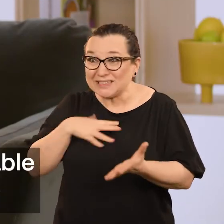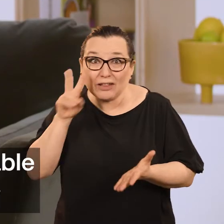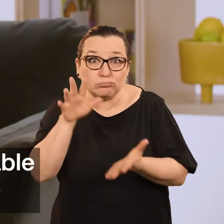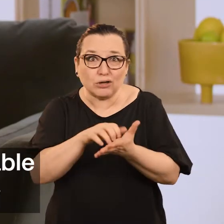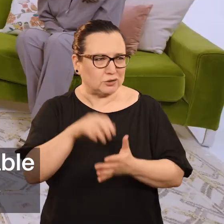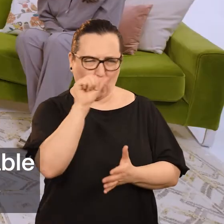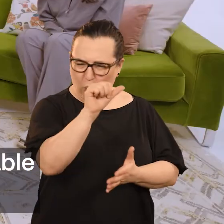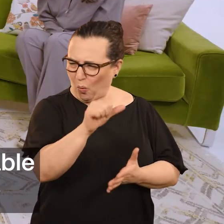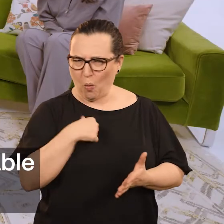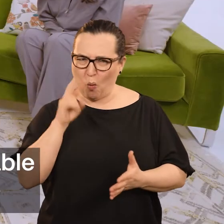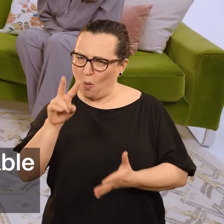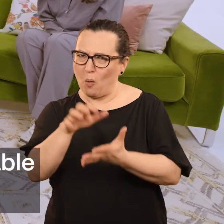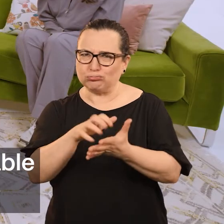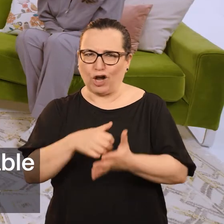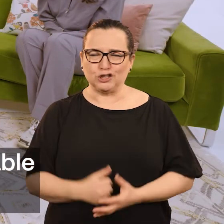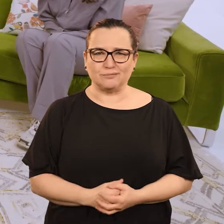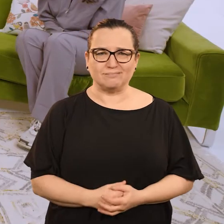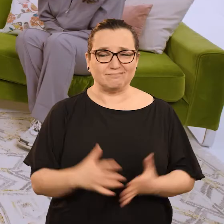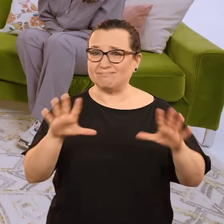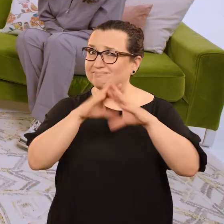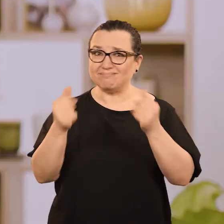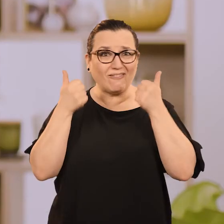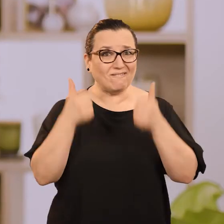And if it makes it more comfortable for you at the end of the day everybody's happy.